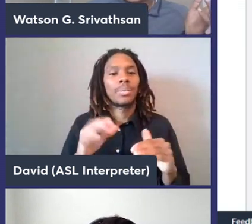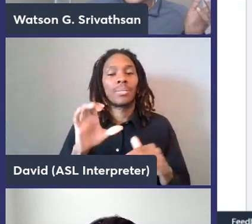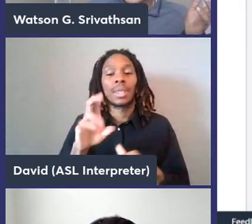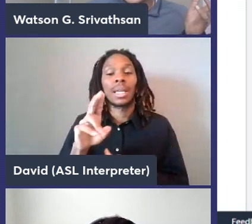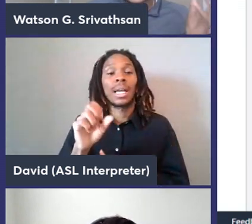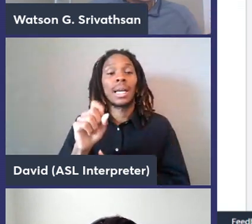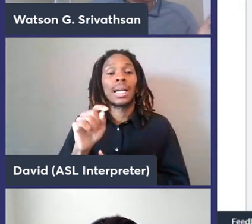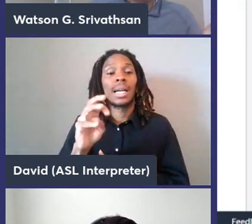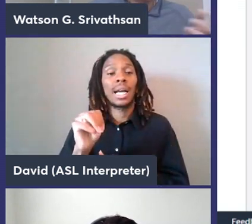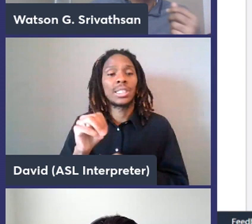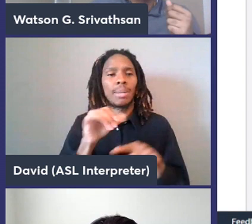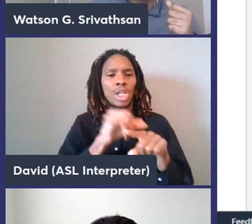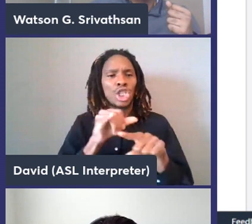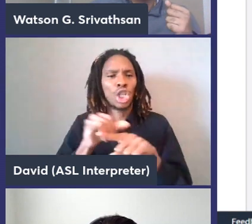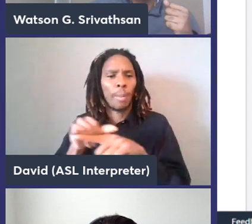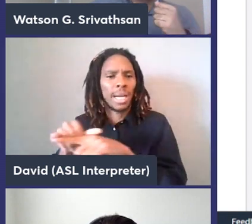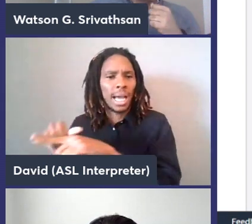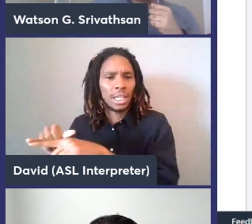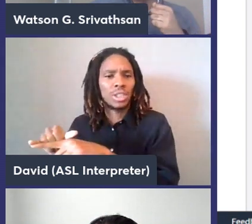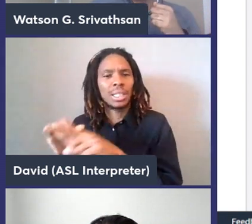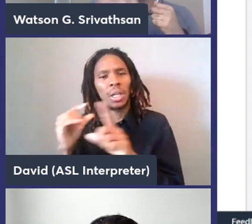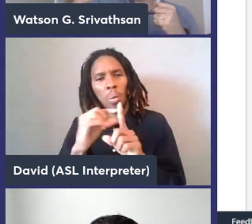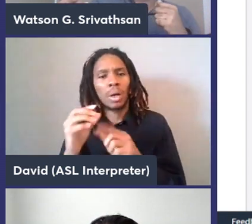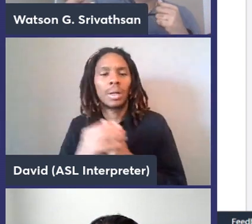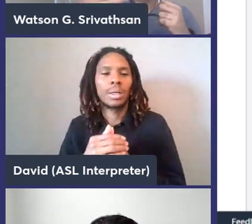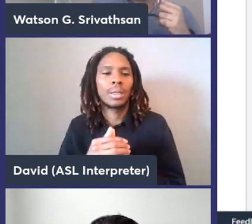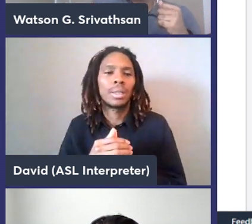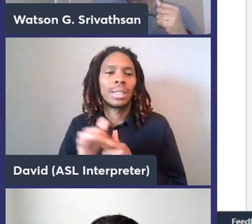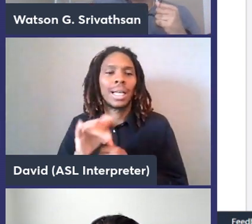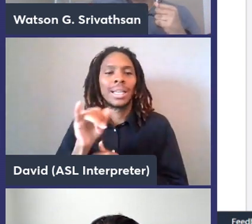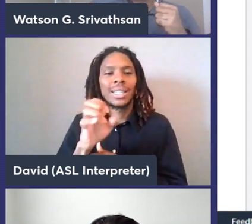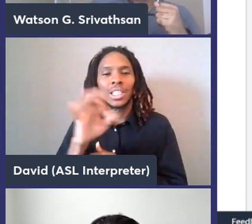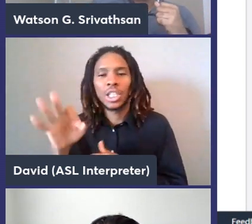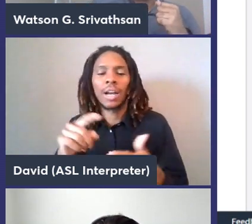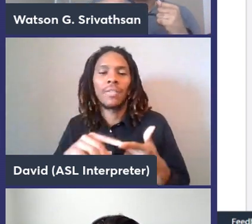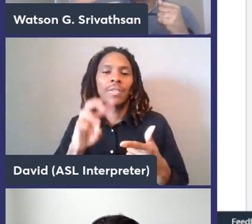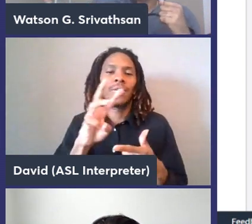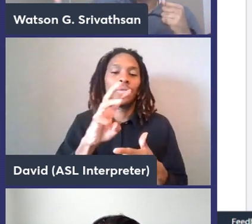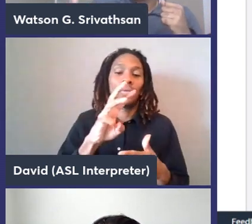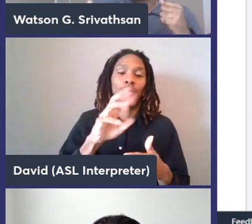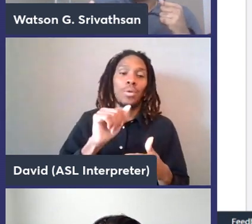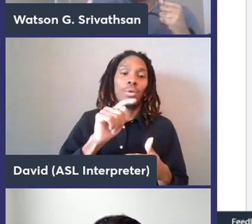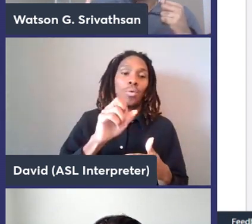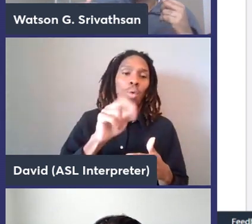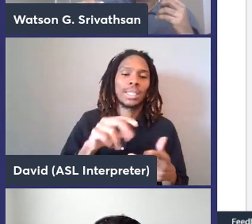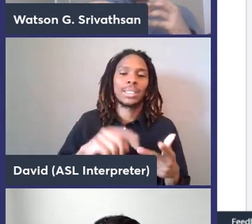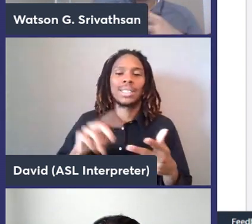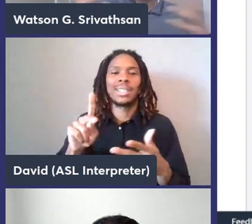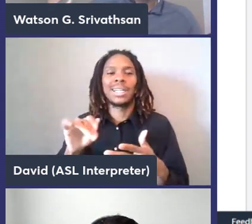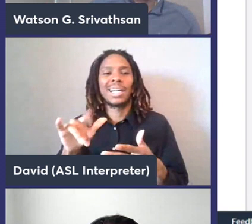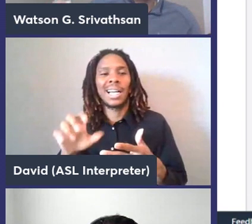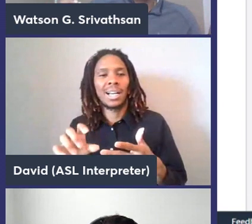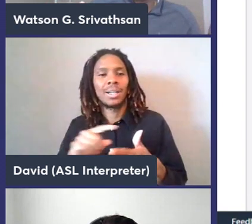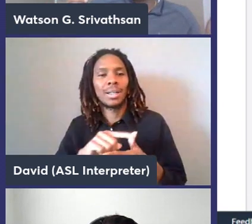Custom terminology is like, Jeff and Watson and Kyle. We know how we write our name.